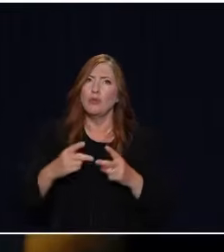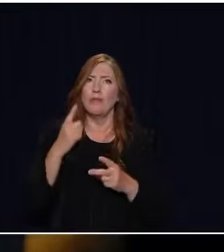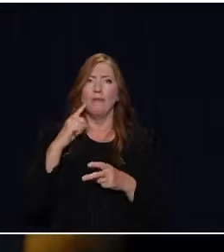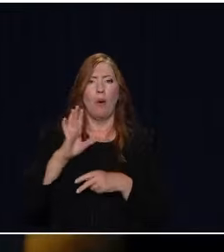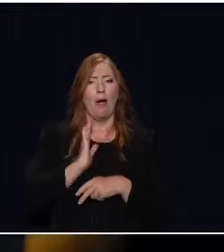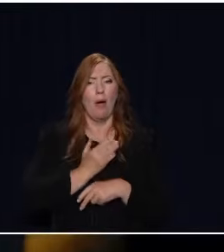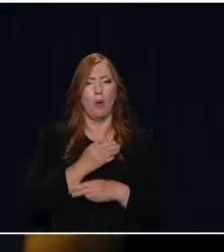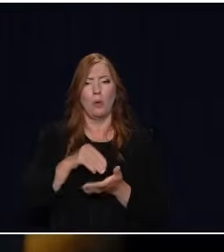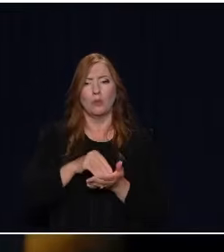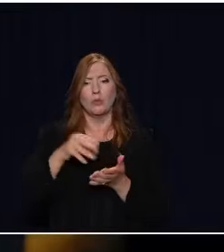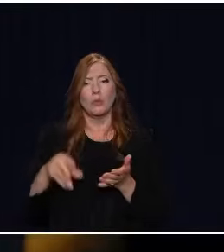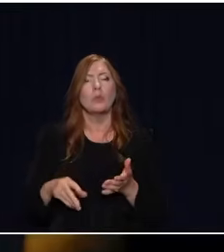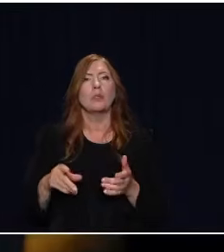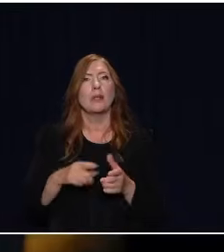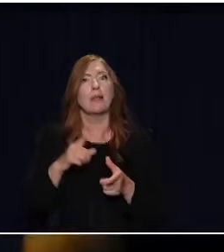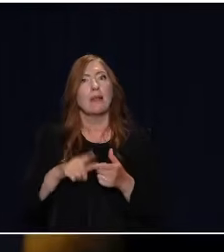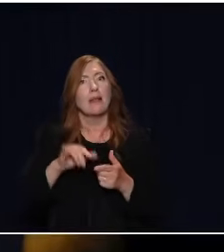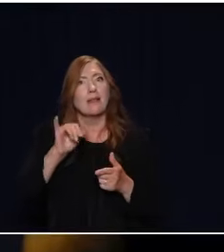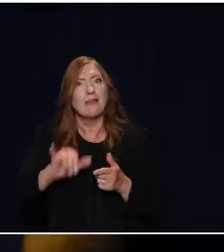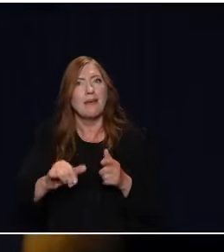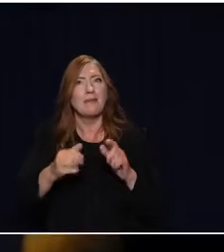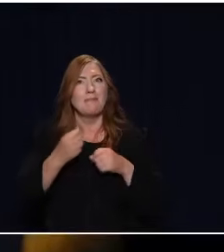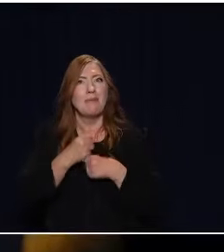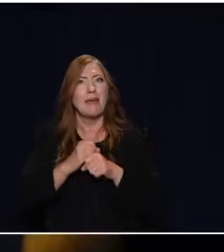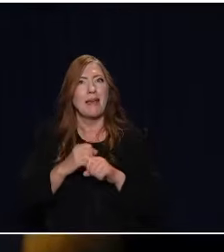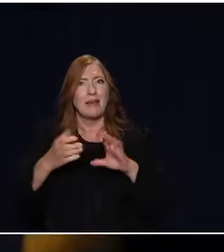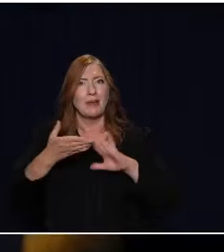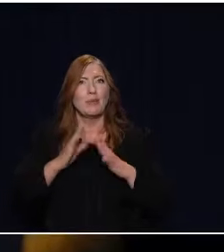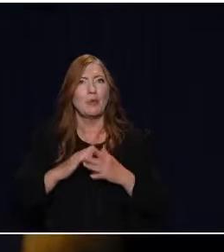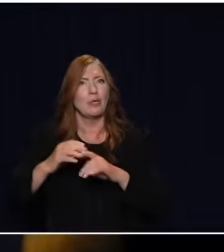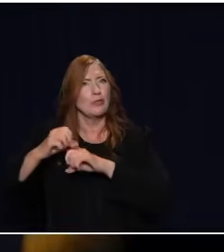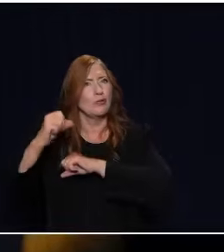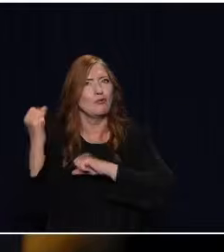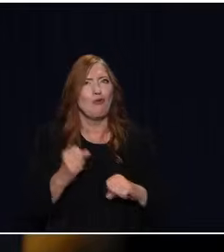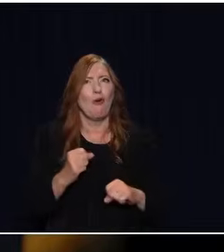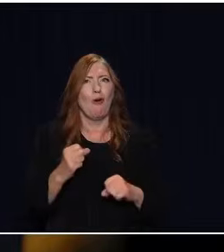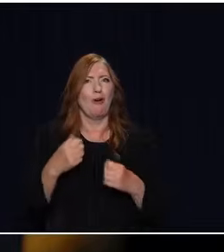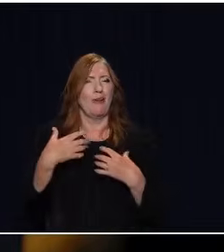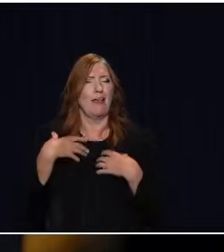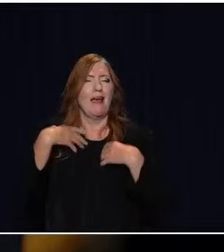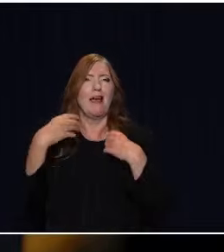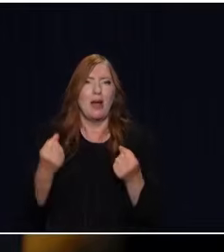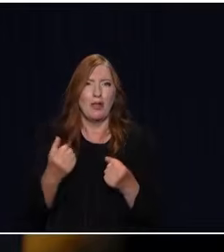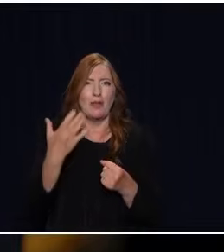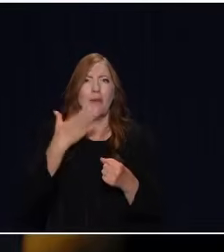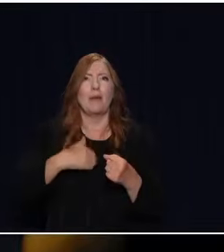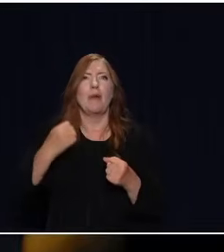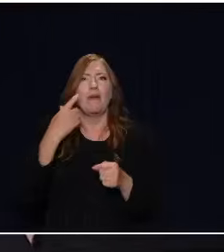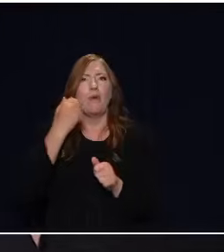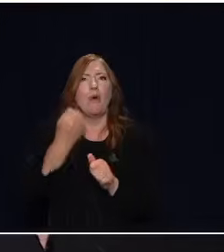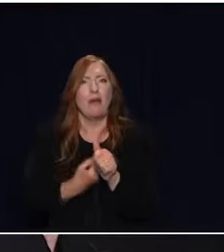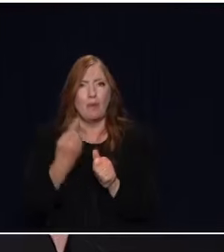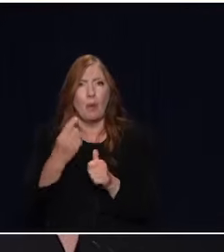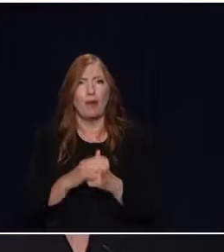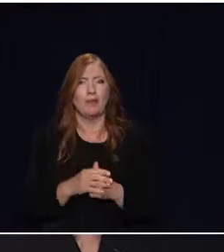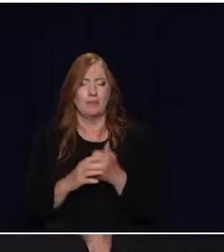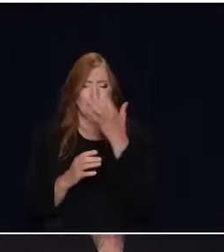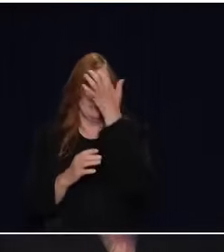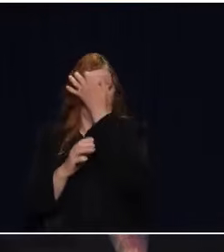ORGANIZATIONS SO WE CAN BRING THE VERY BEST POSSIBLE OPPORTUNITIES TO OUR STUDENTS SO